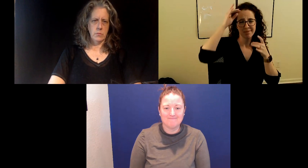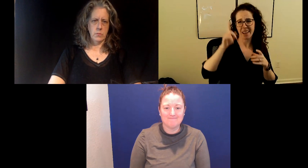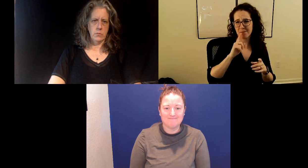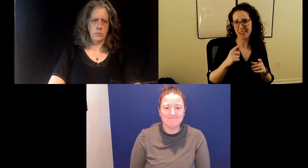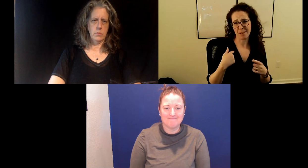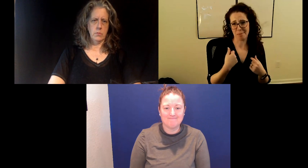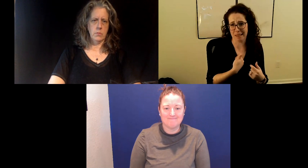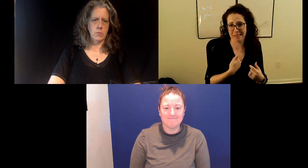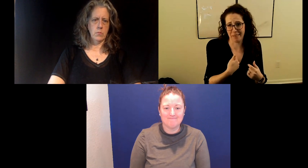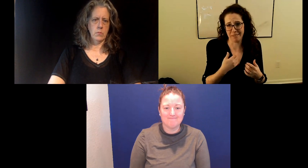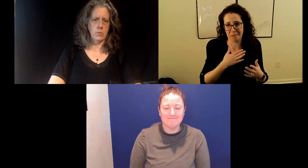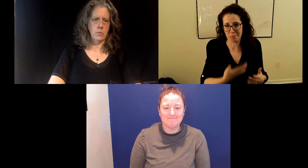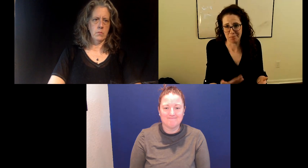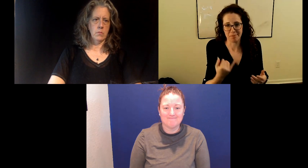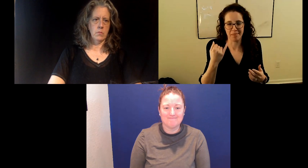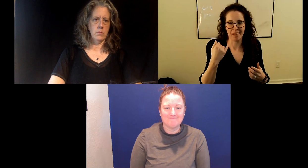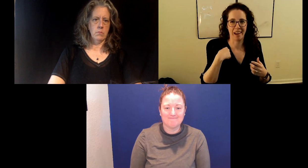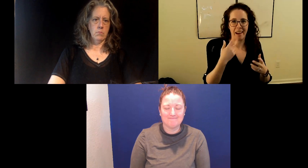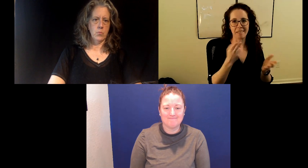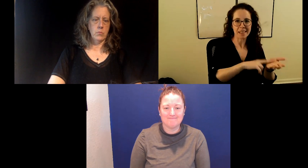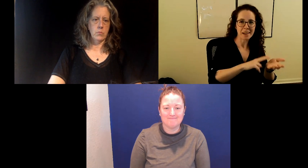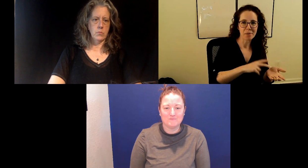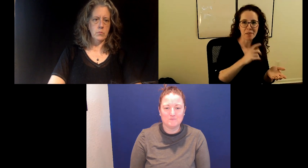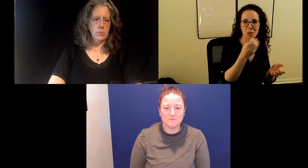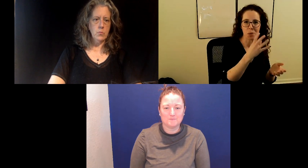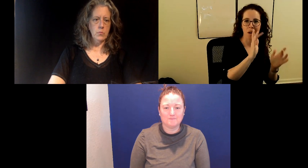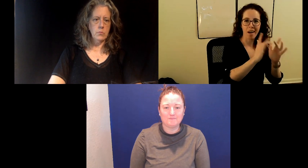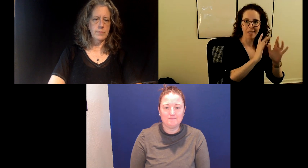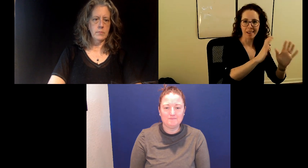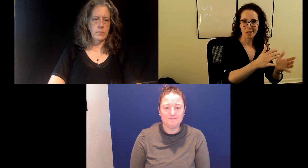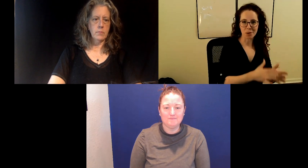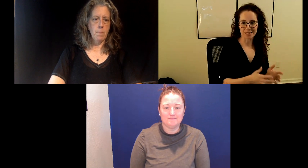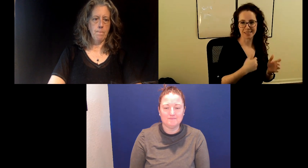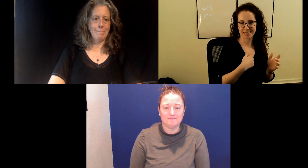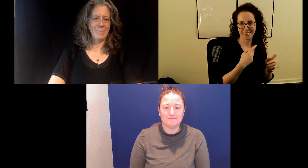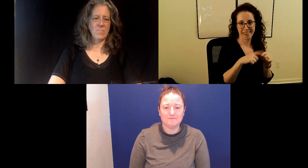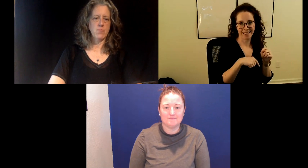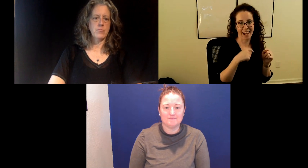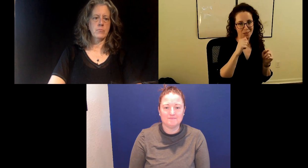as you said receptively being able to pick it up and just admitting for myself you know um trying